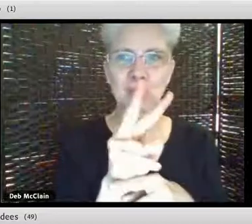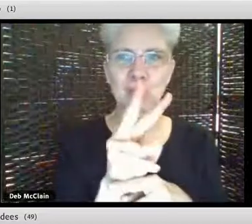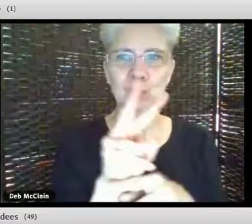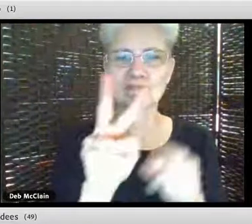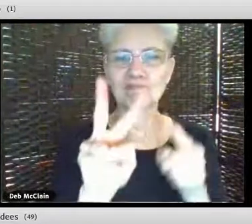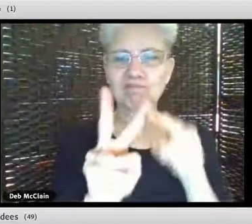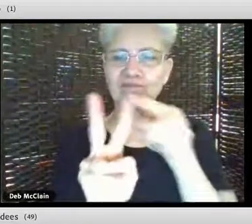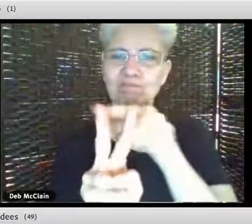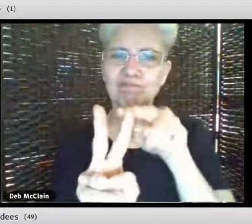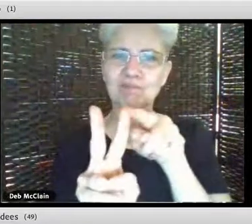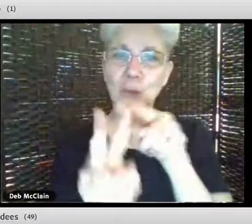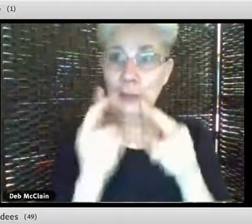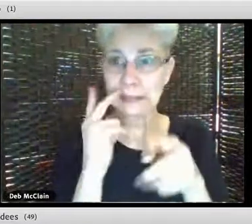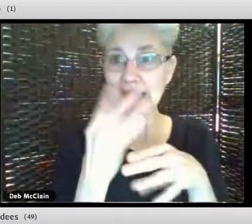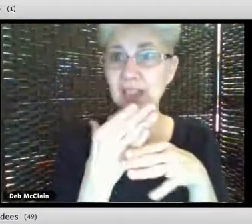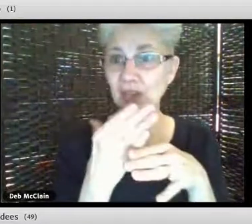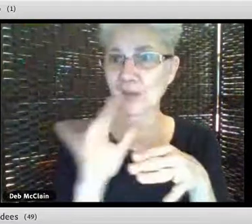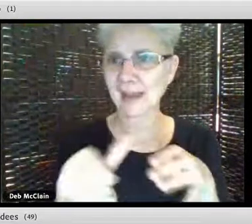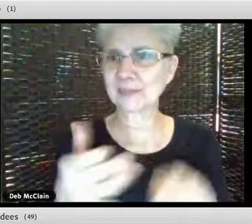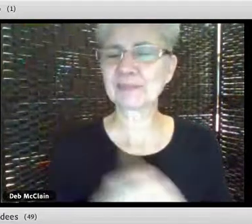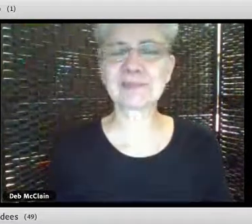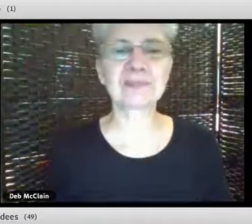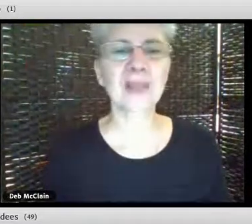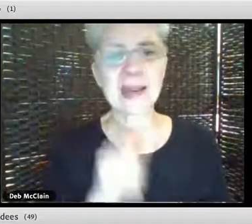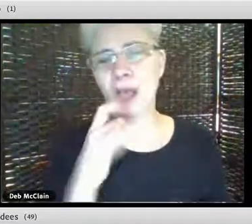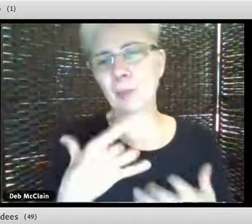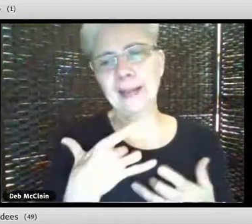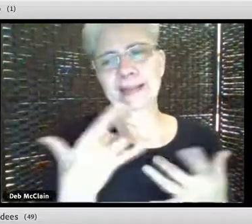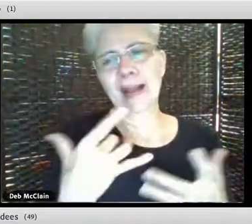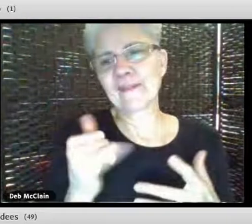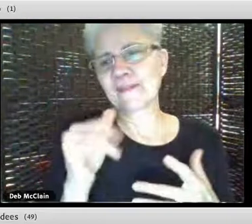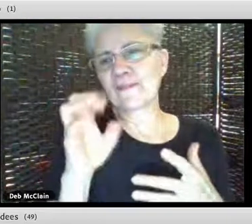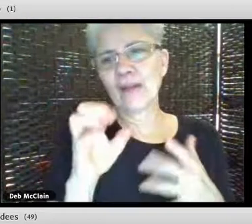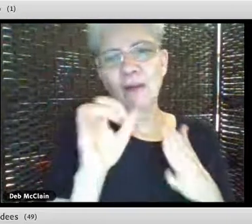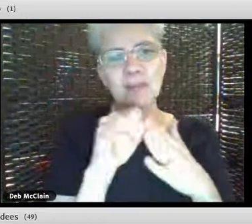You can tell that it's been shared. Not a real exciting file. This is a paper I'm working on for work,